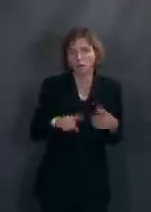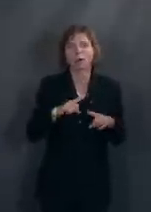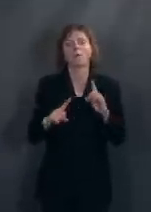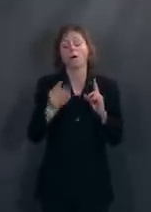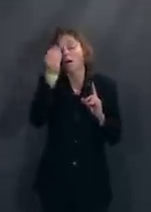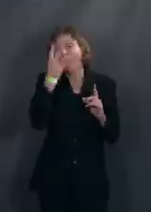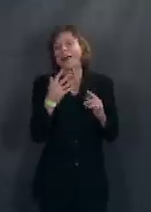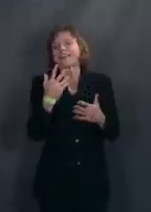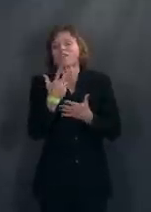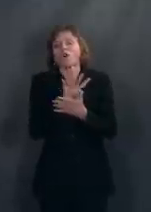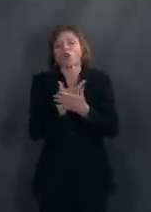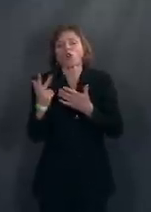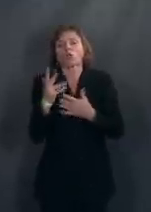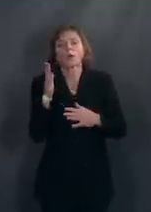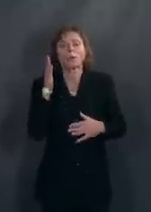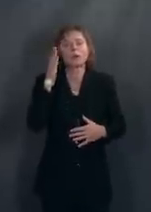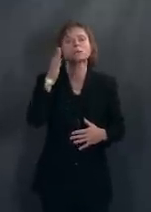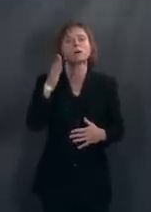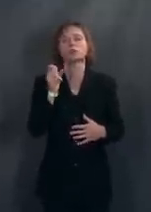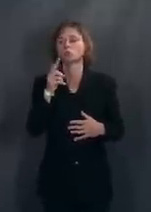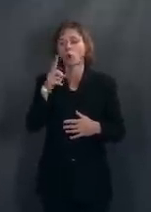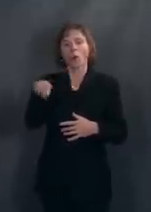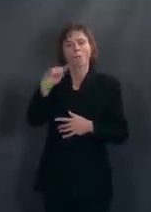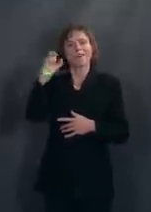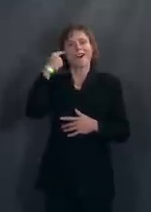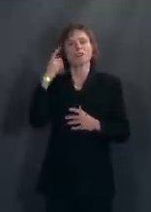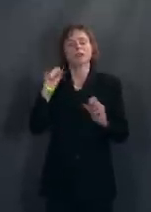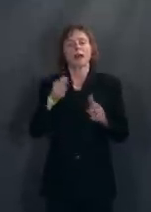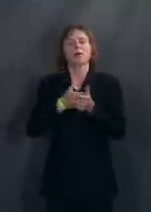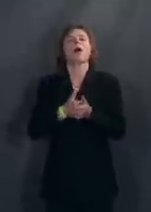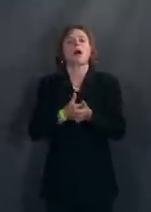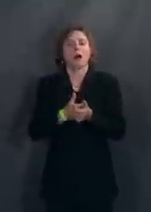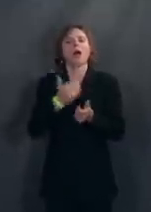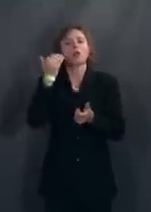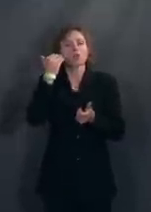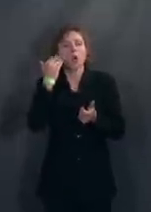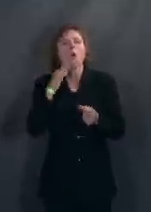And that allows them to plan accordingly to know what staffing to have, what centers to open.